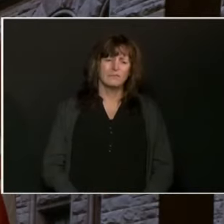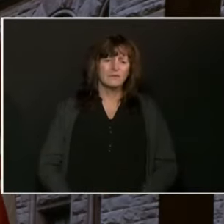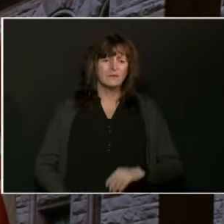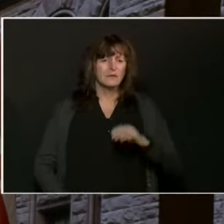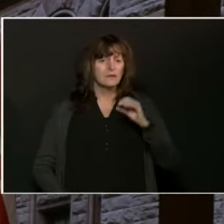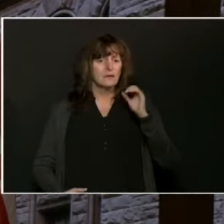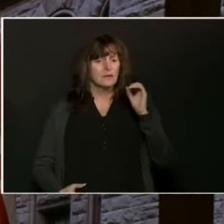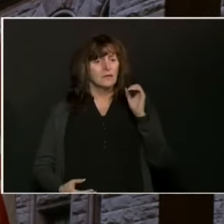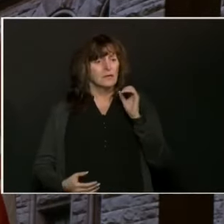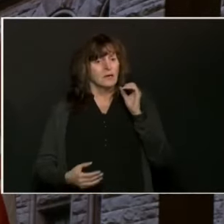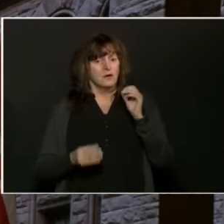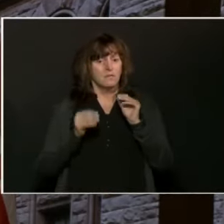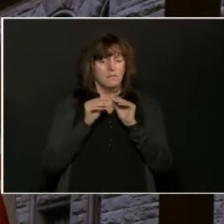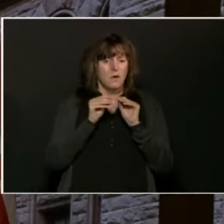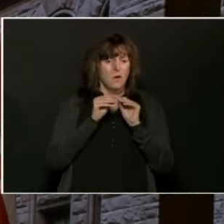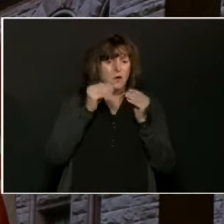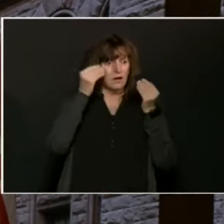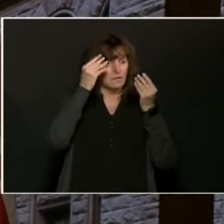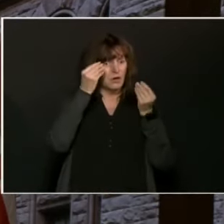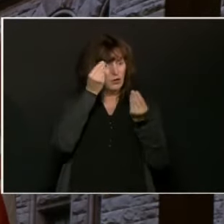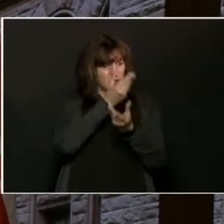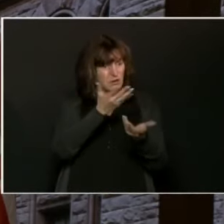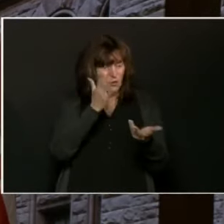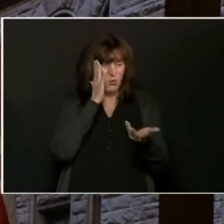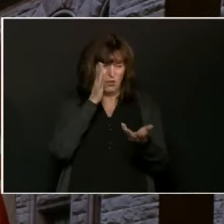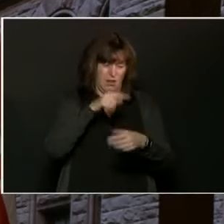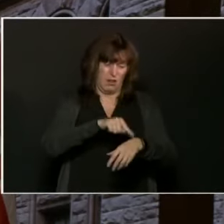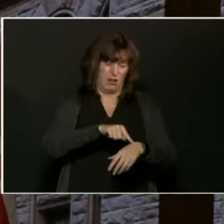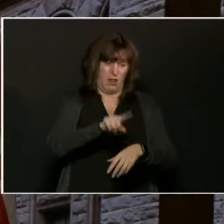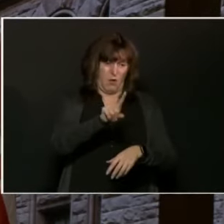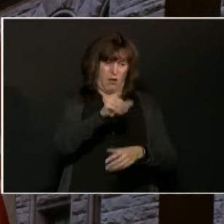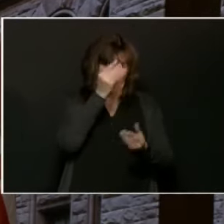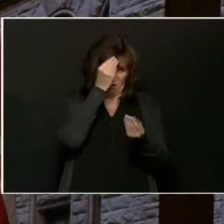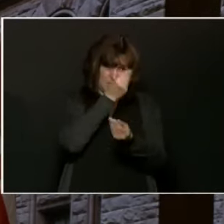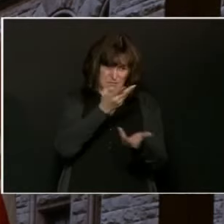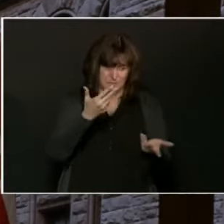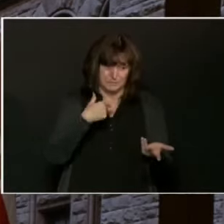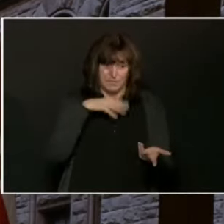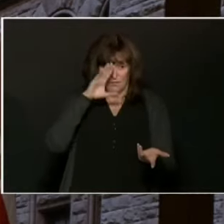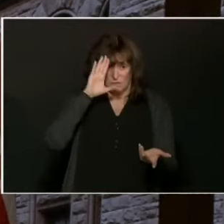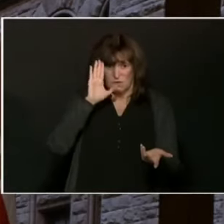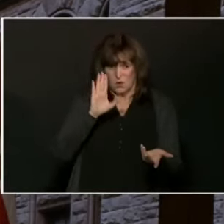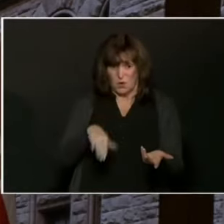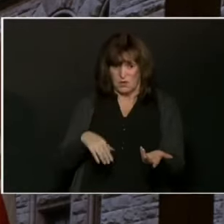THOSE SPECIFICS ABOUT WHAT'S